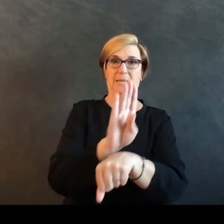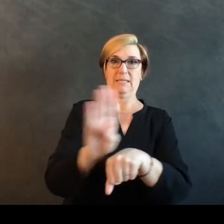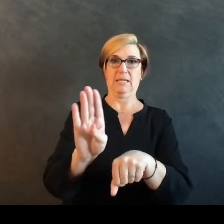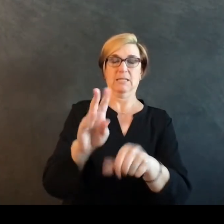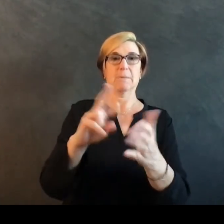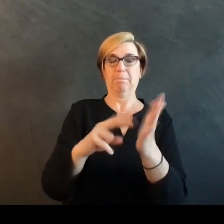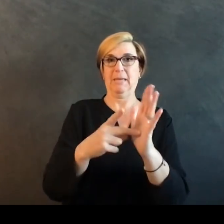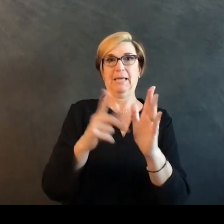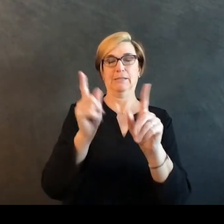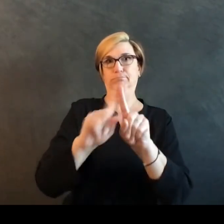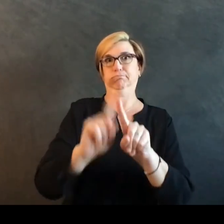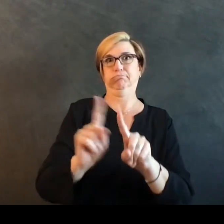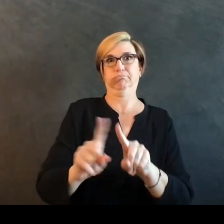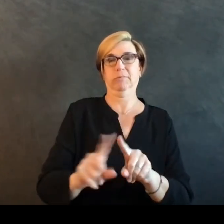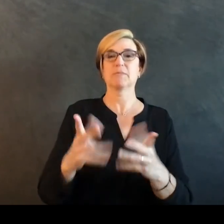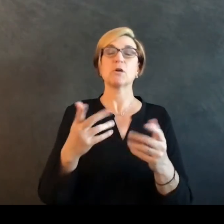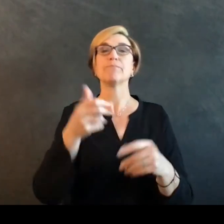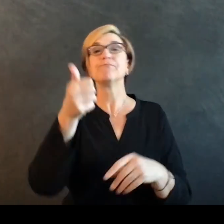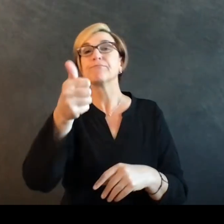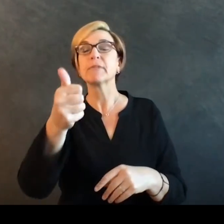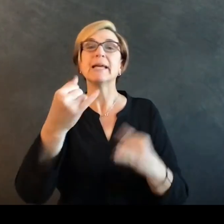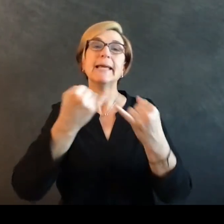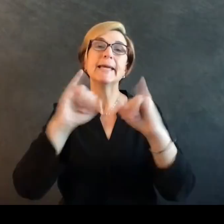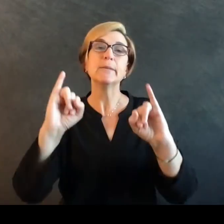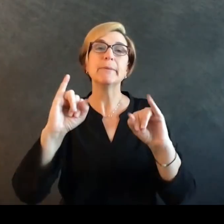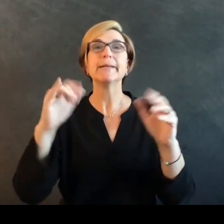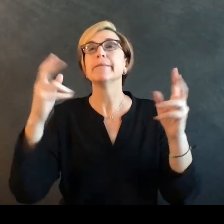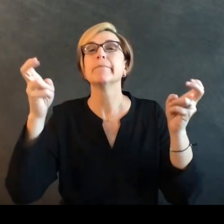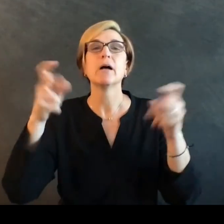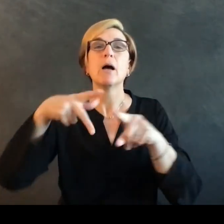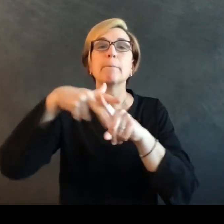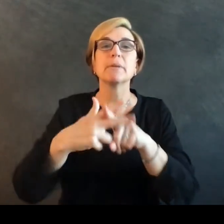plumber if you're an independent contractor you're covered under this